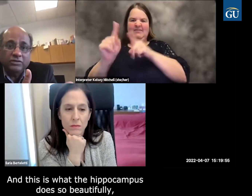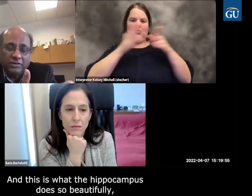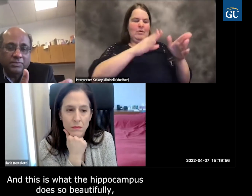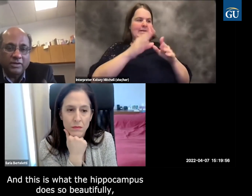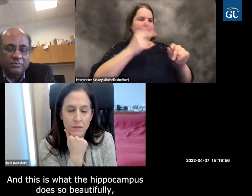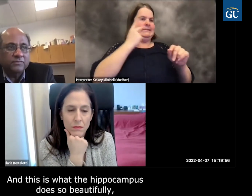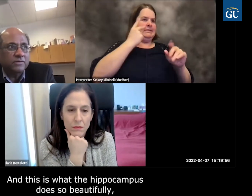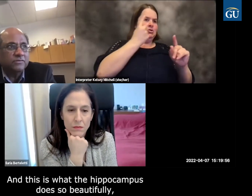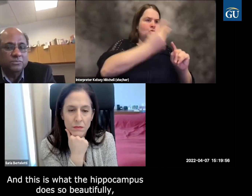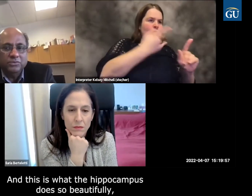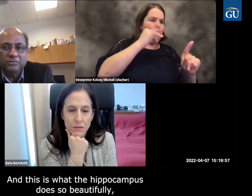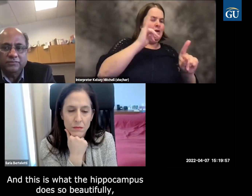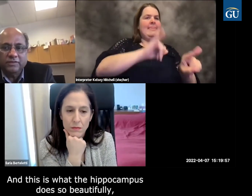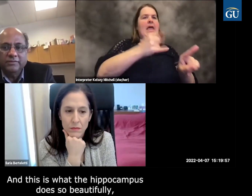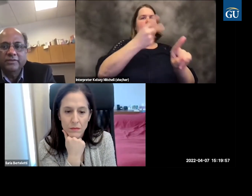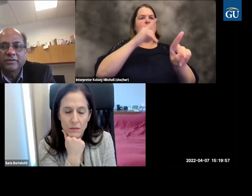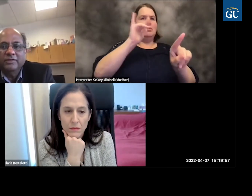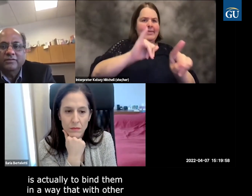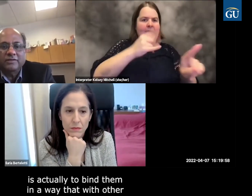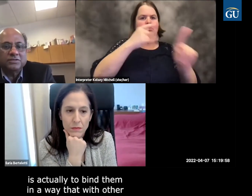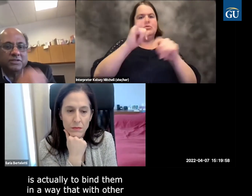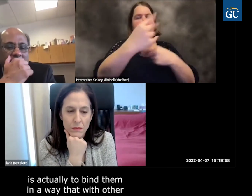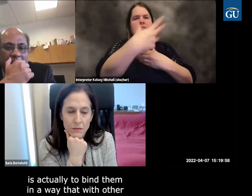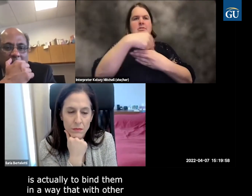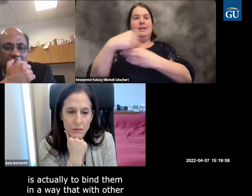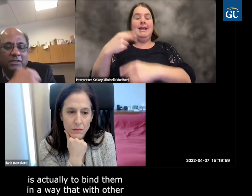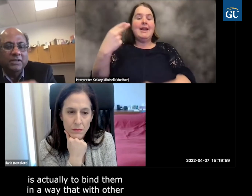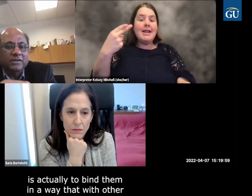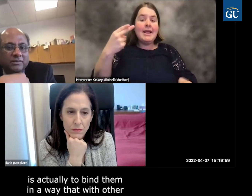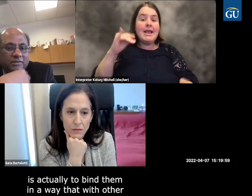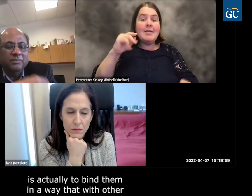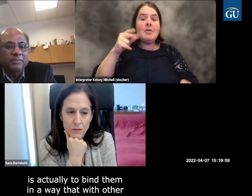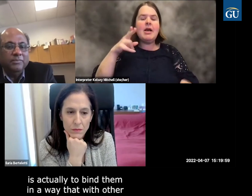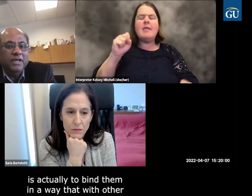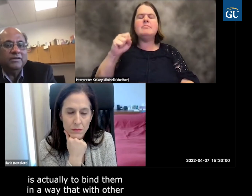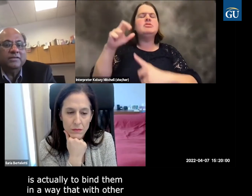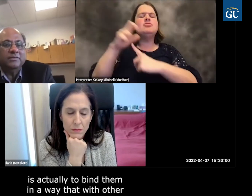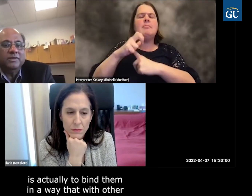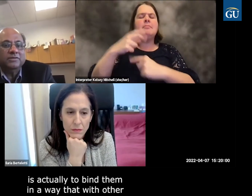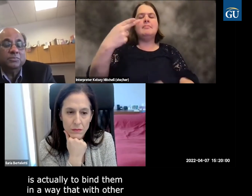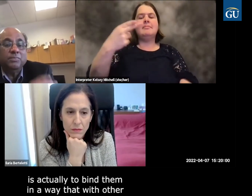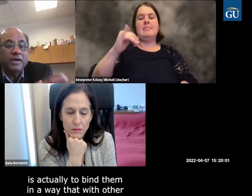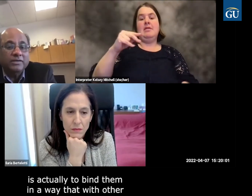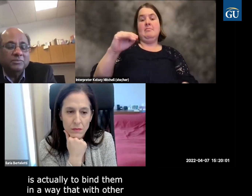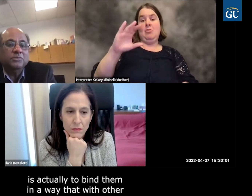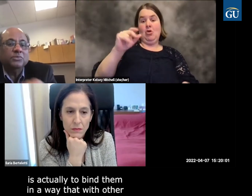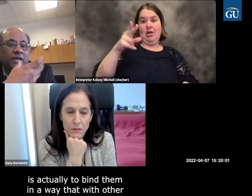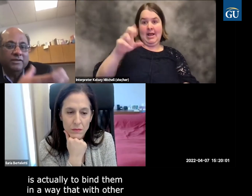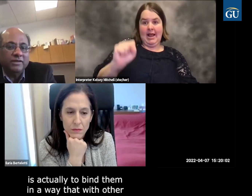hippocampus does so beautifully is actually to